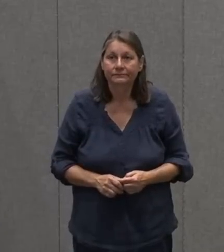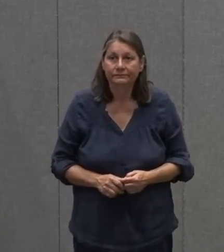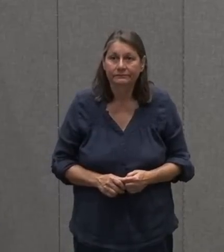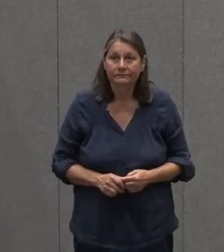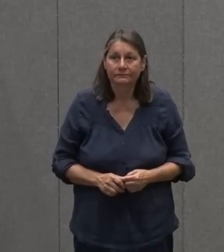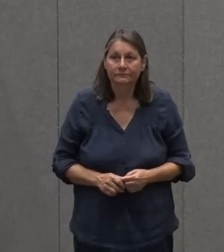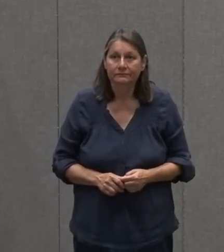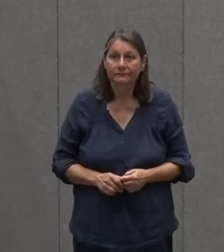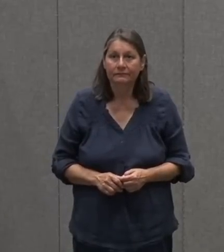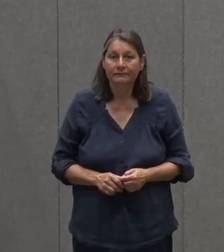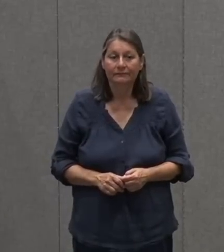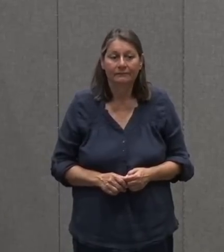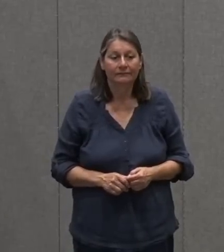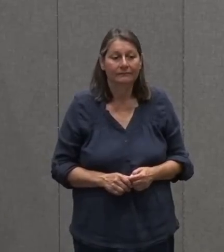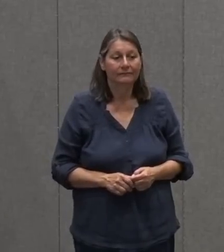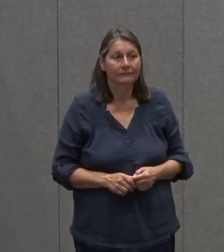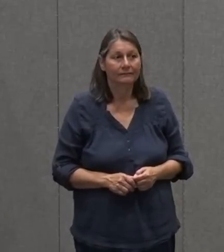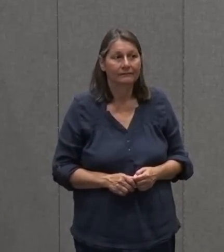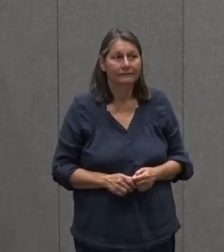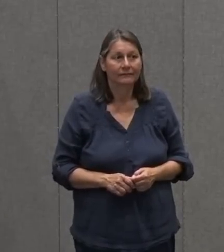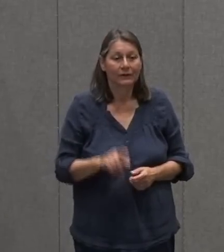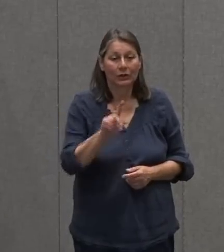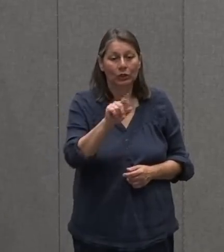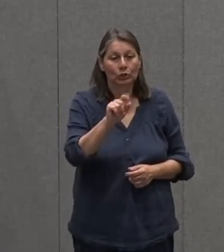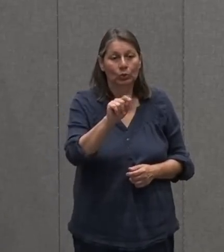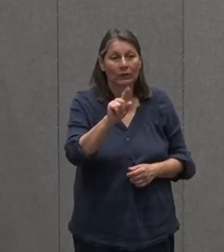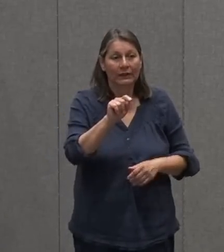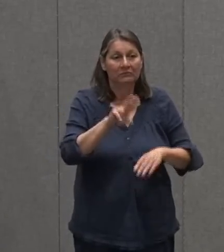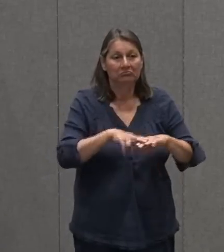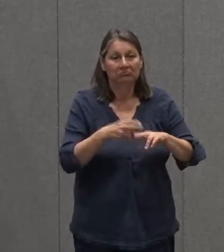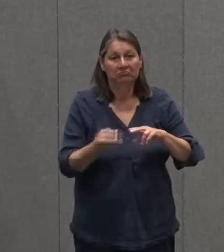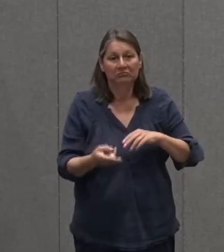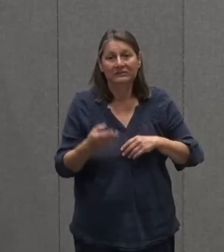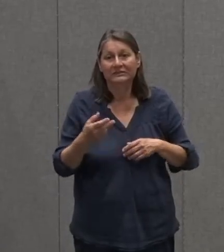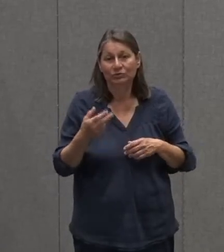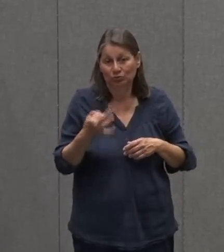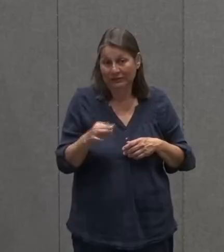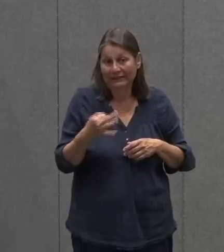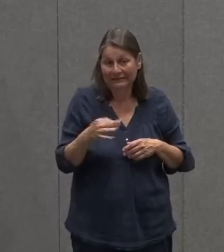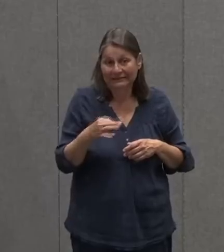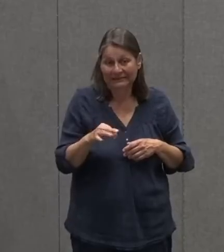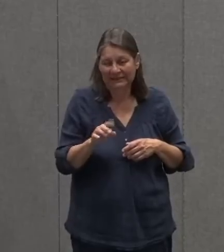So, let me see, that stays on its place. So, 60 minus three would again give me that same 57.